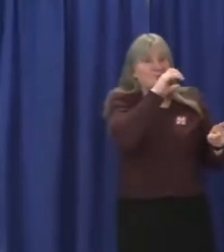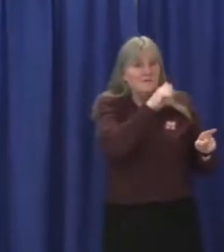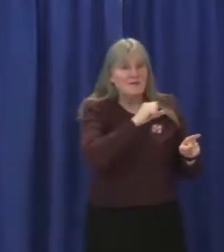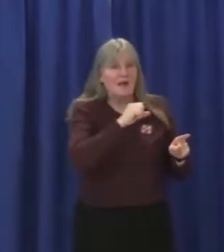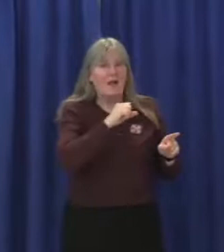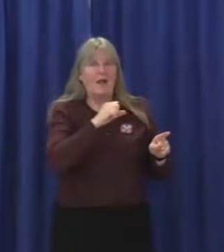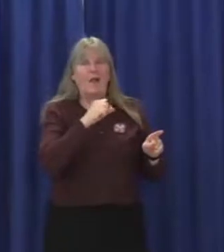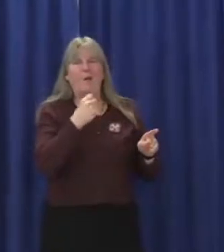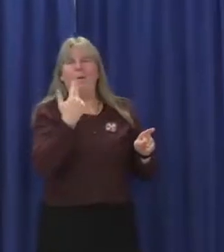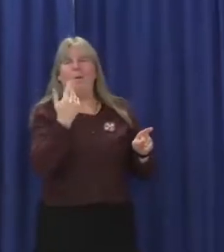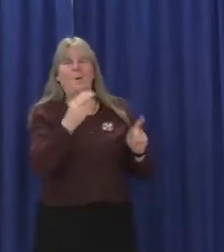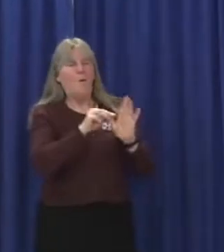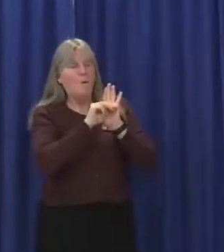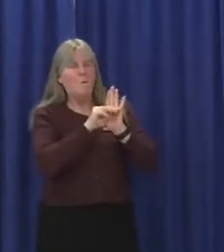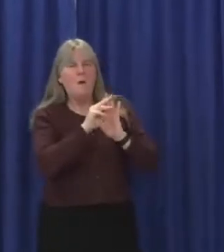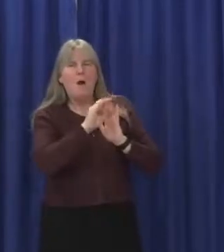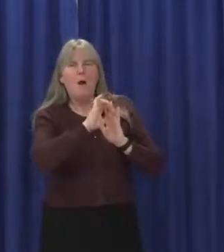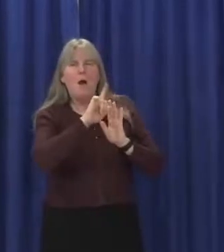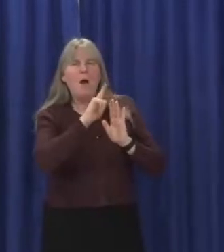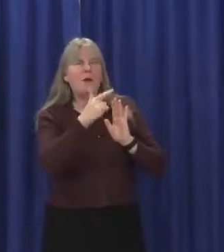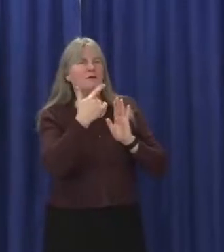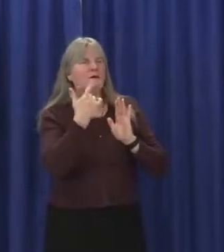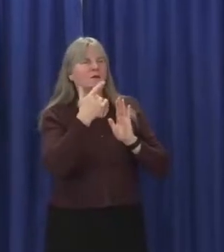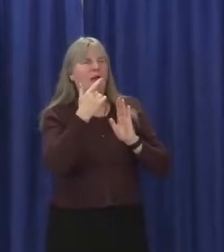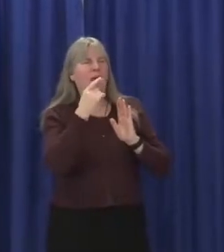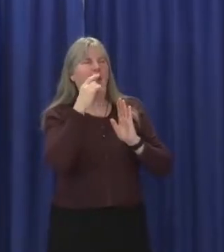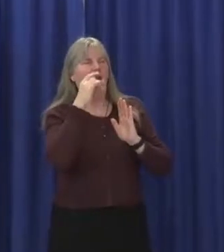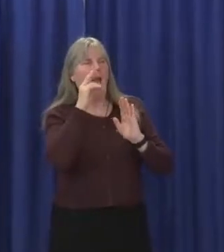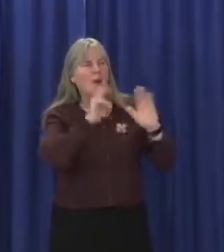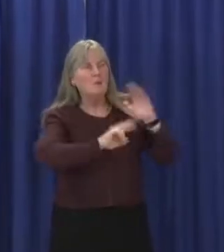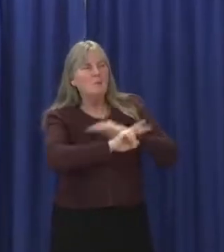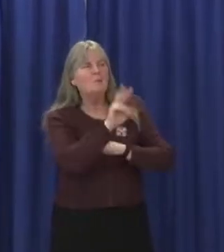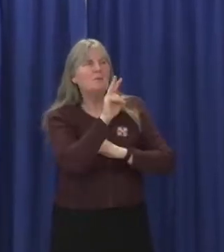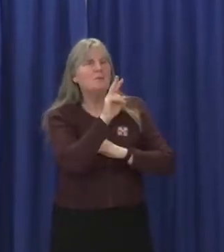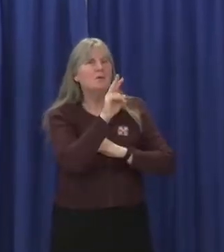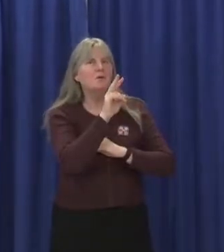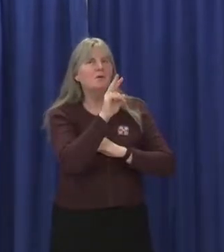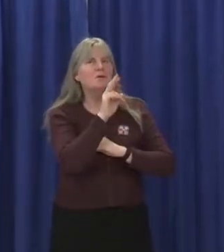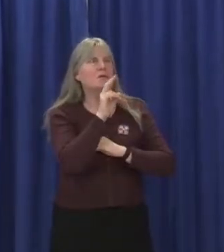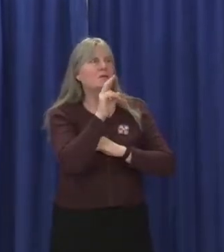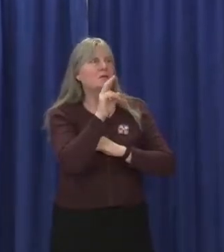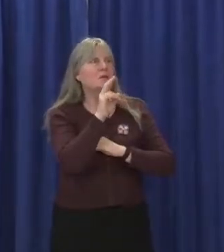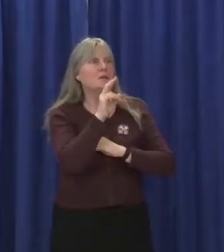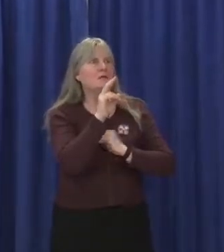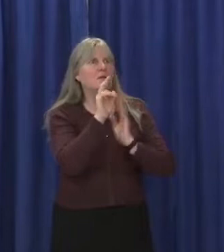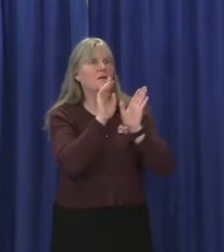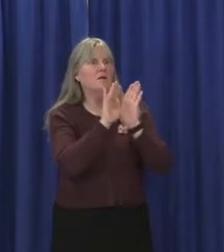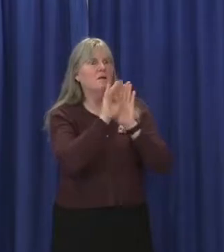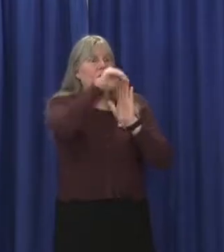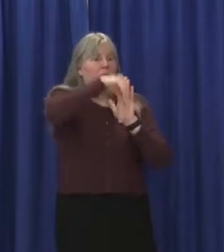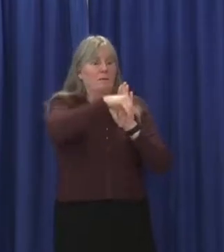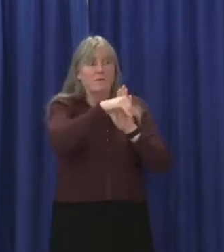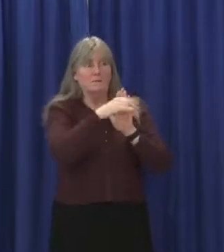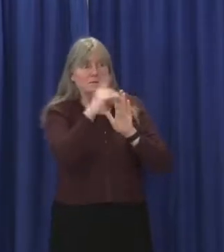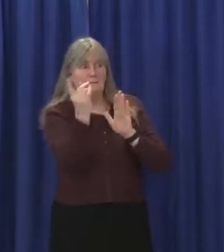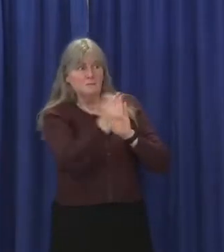model that indicates where Yukon might be in terms of actually reaching the peak Omicron?